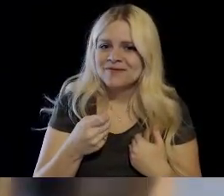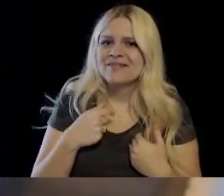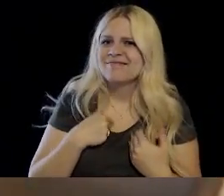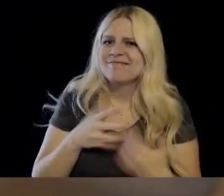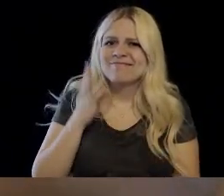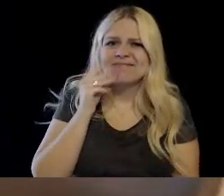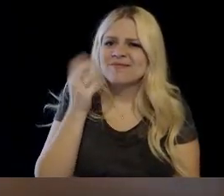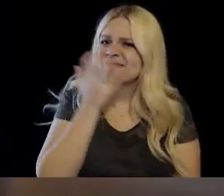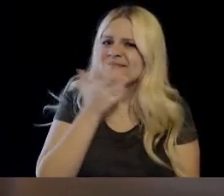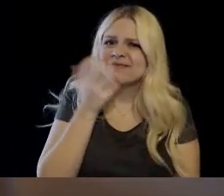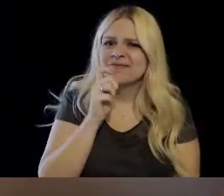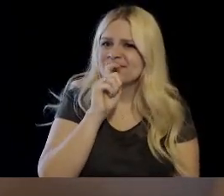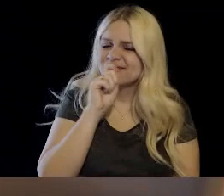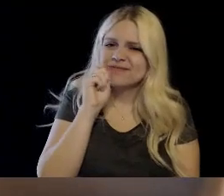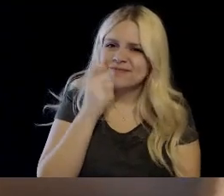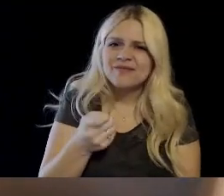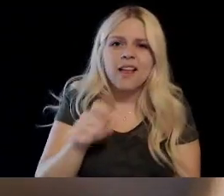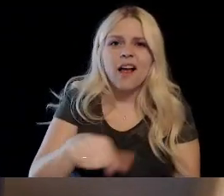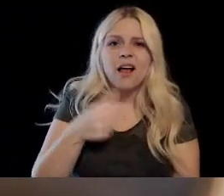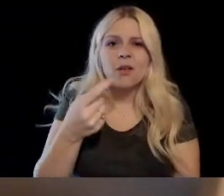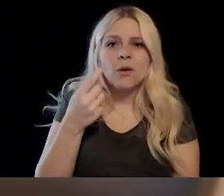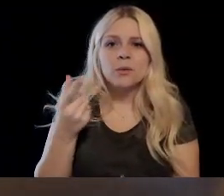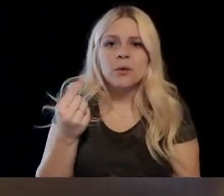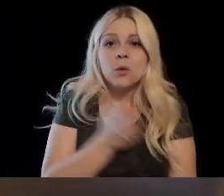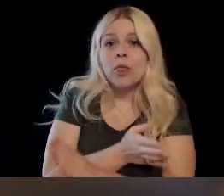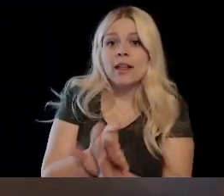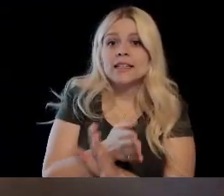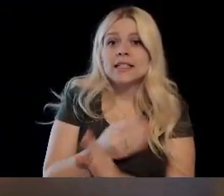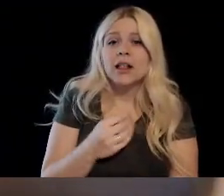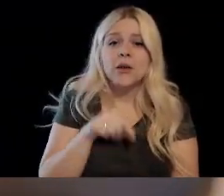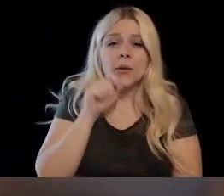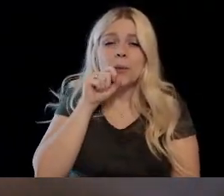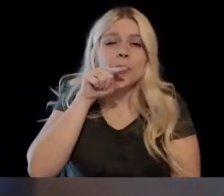Erica: She did her kiss prints. We've been focusing on animal art this week on our field